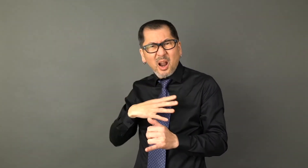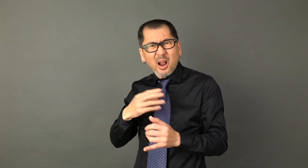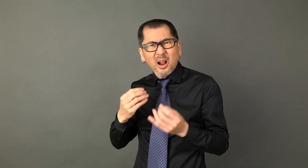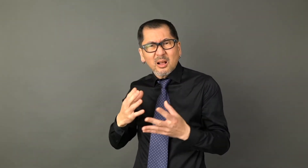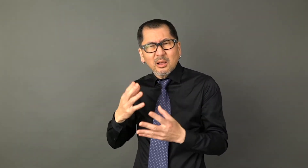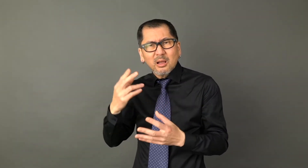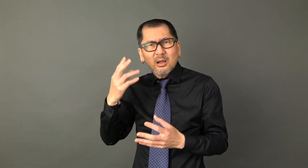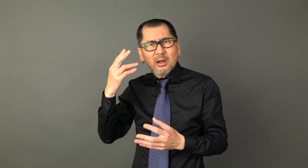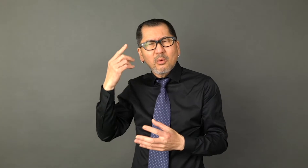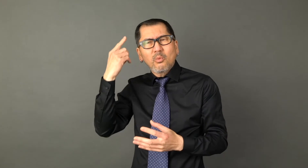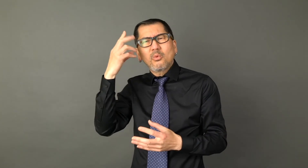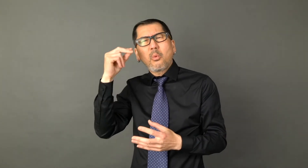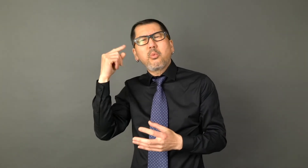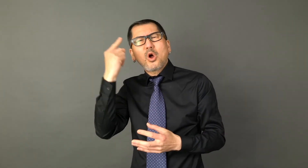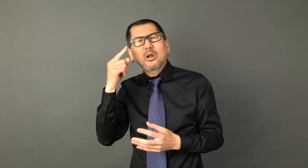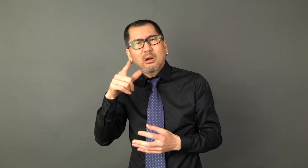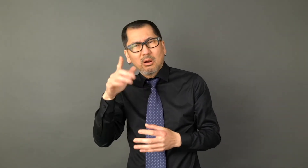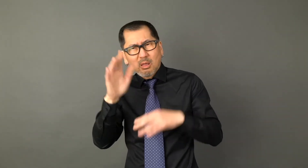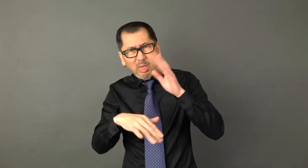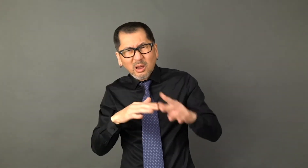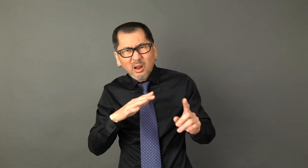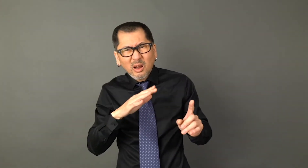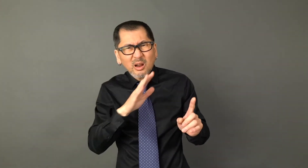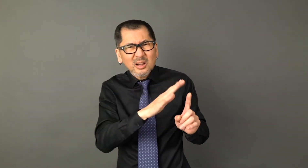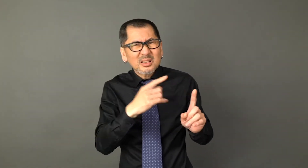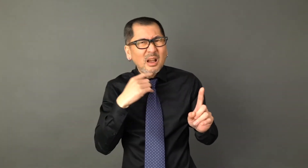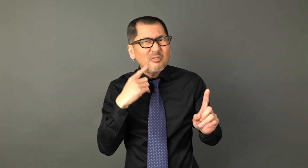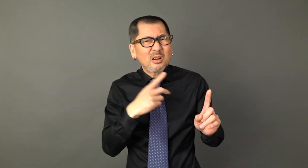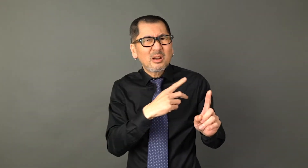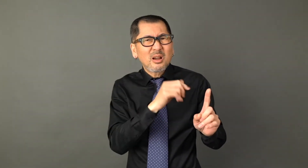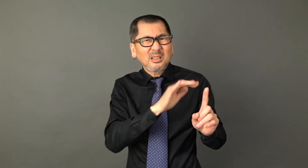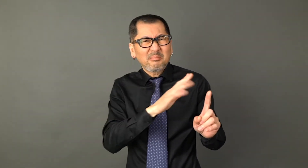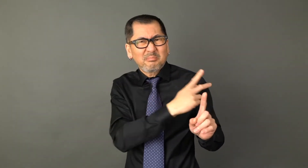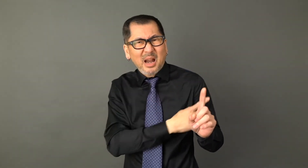I realized no wonder the hospital scheduling coordinator